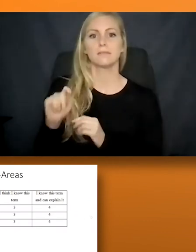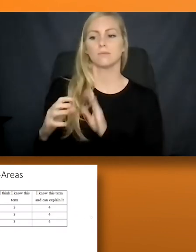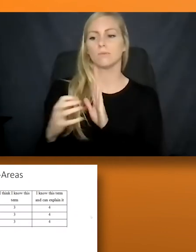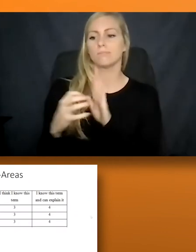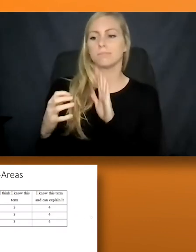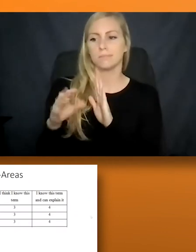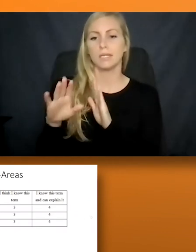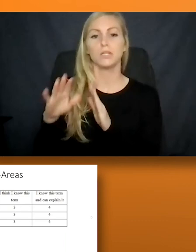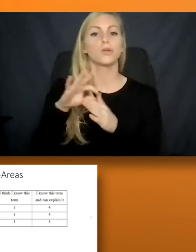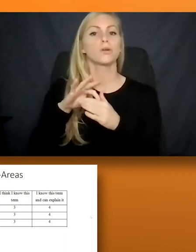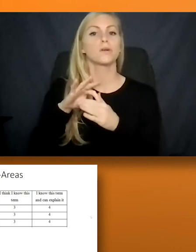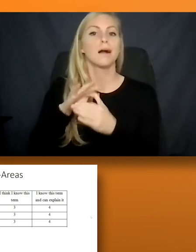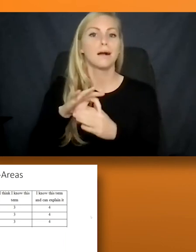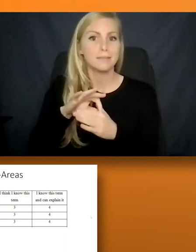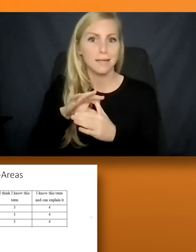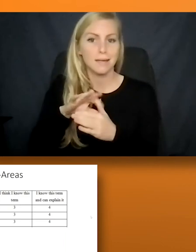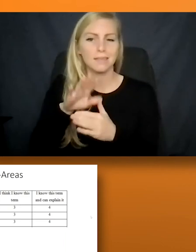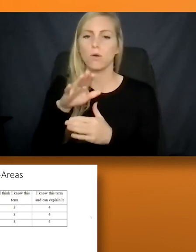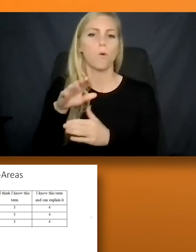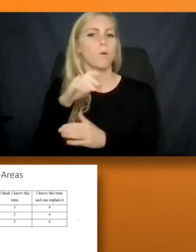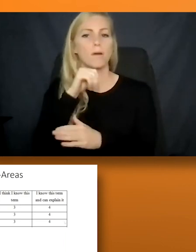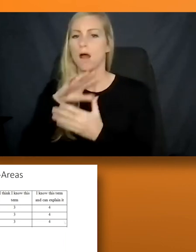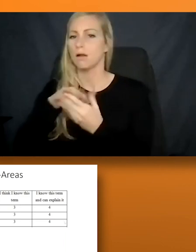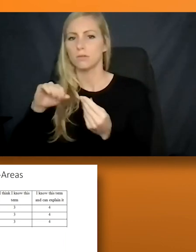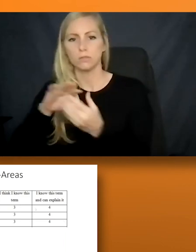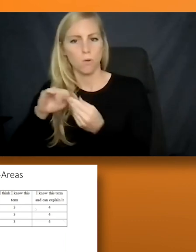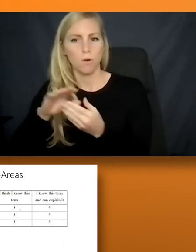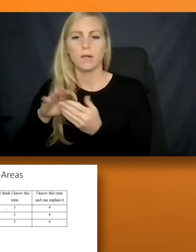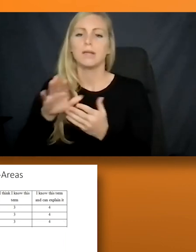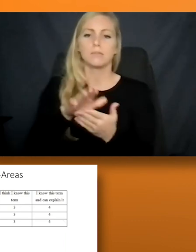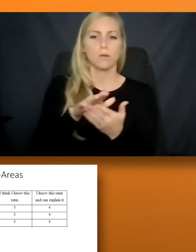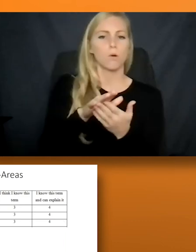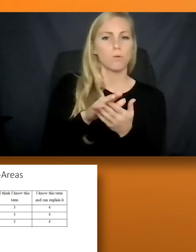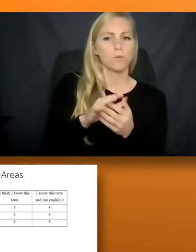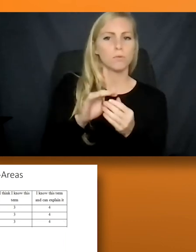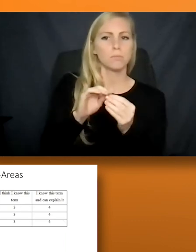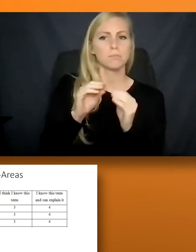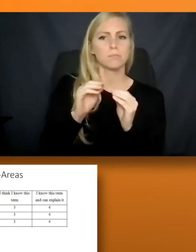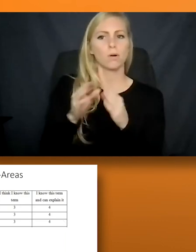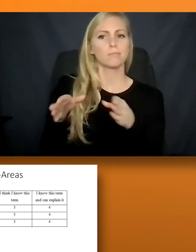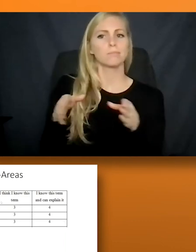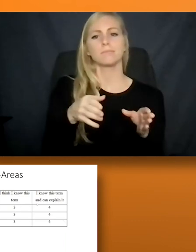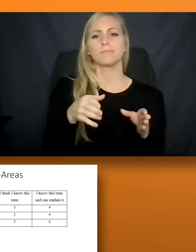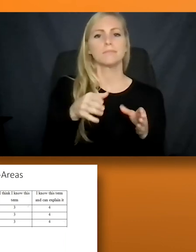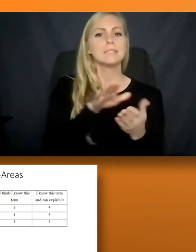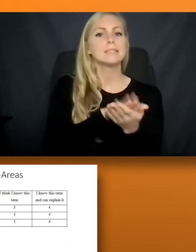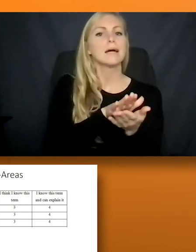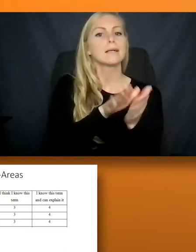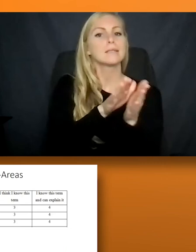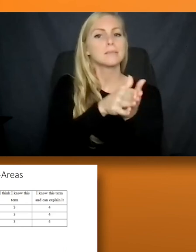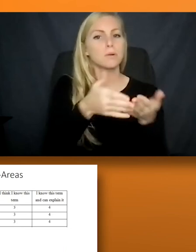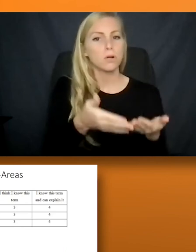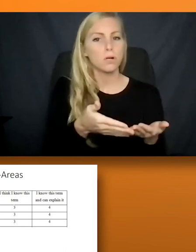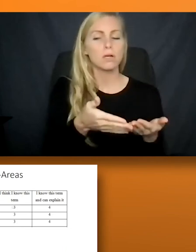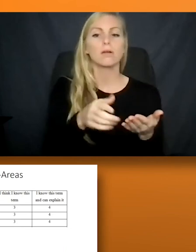so when you're reading, not a story, so in their textbook in a reading that you provide a student, they're going to need to know--